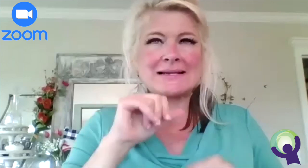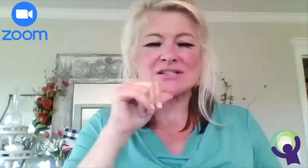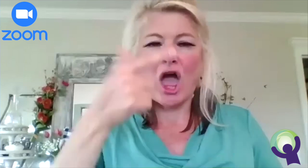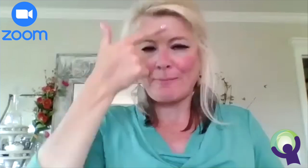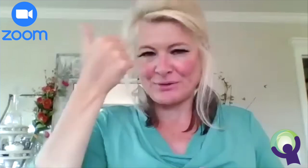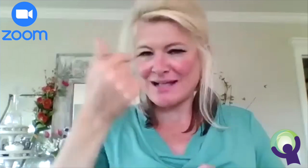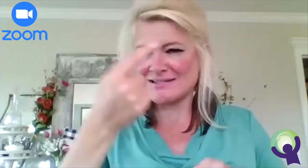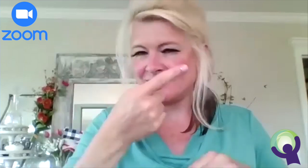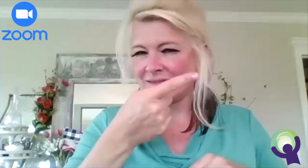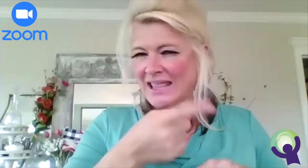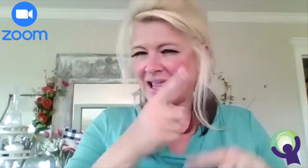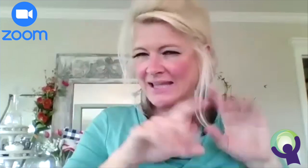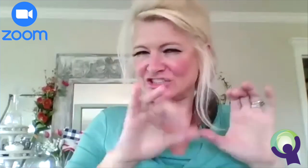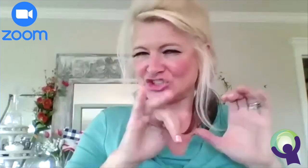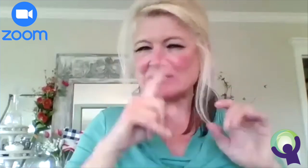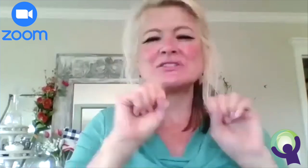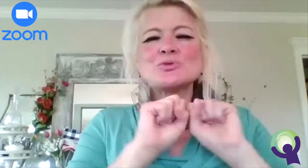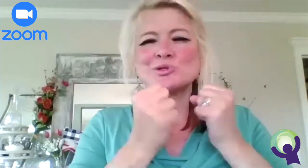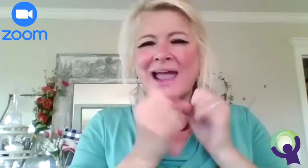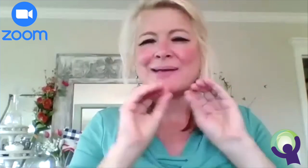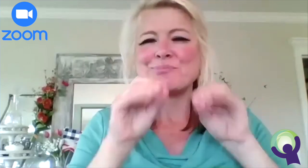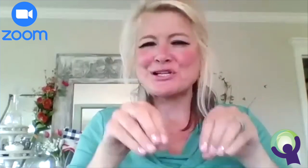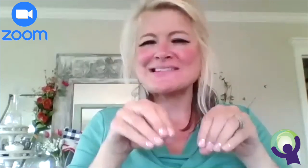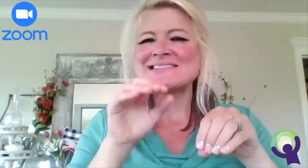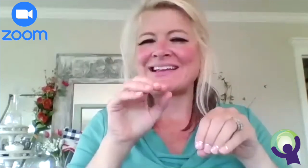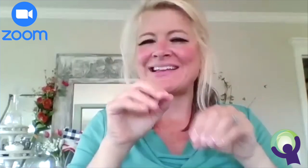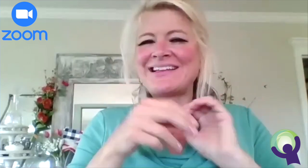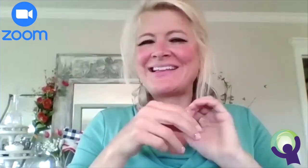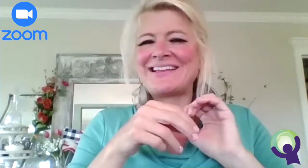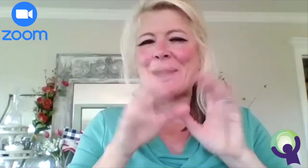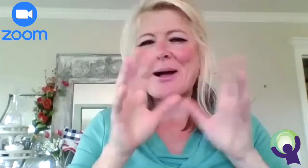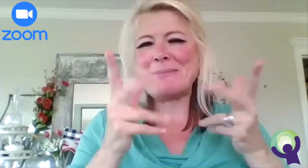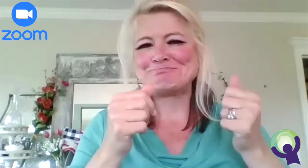and autistic children they can